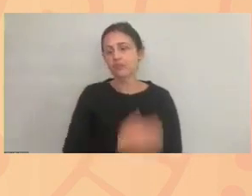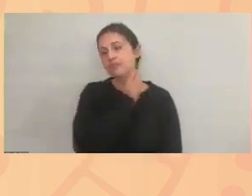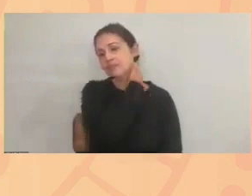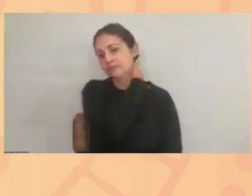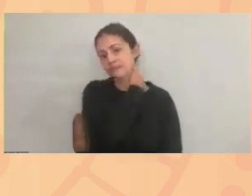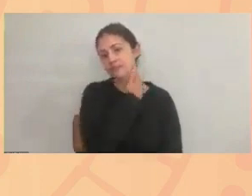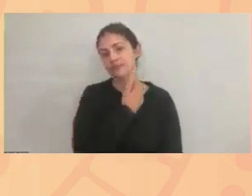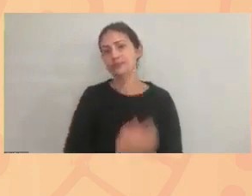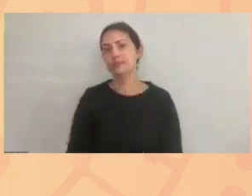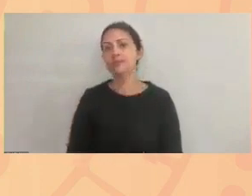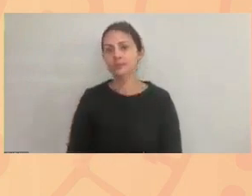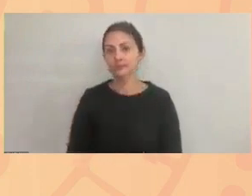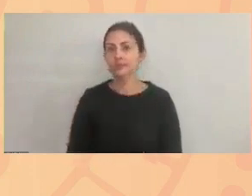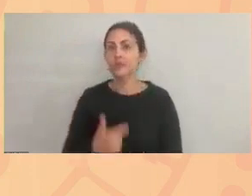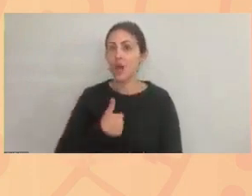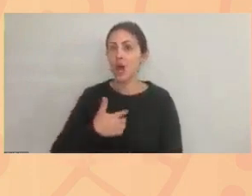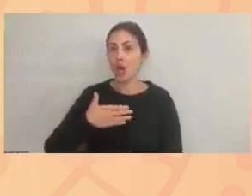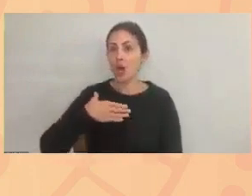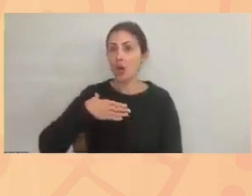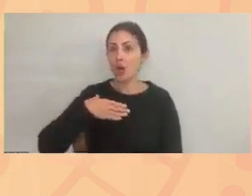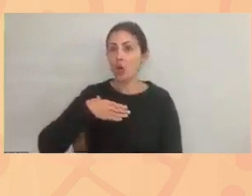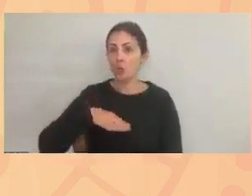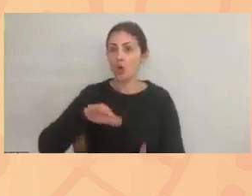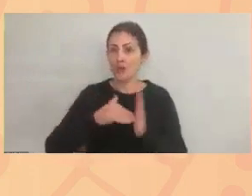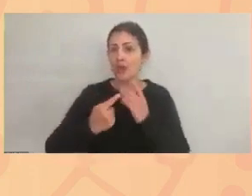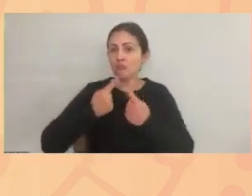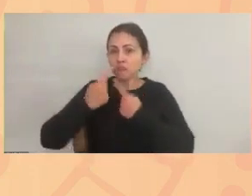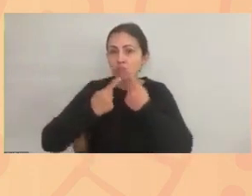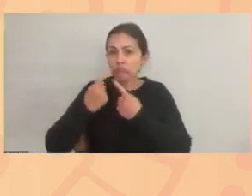Yeah. Hi, I'd like to say a little bit about the Fitzroy River.